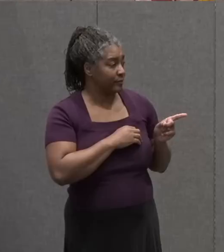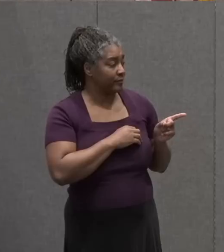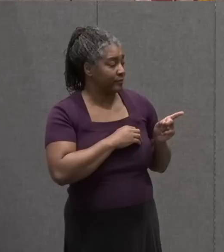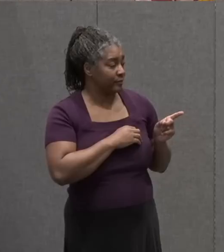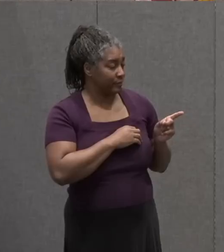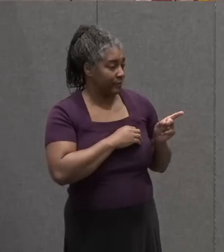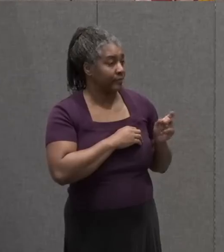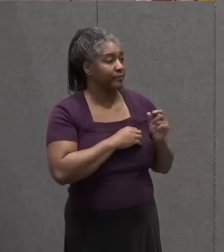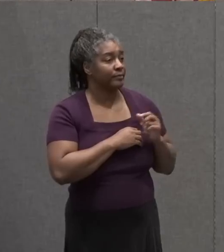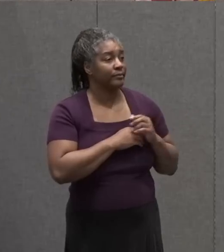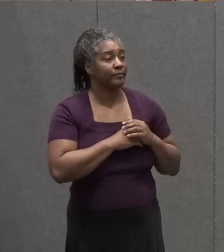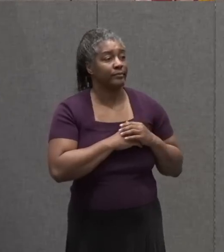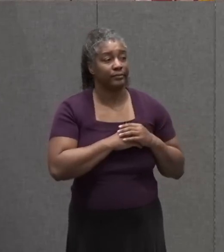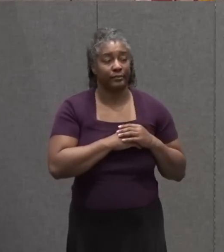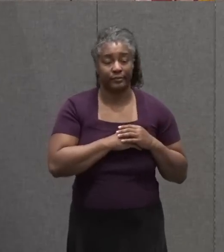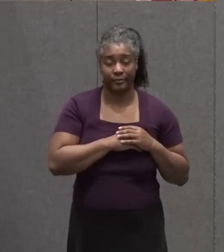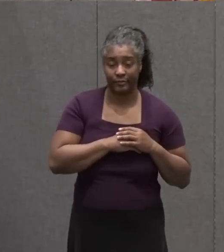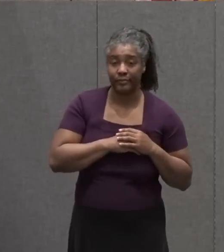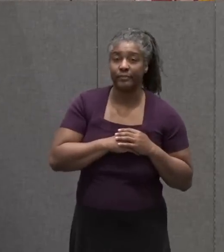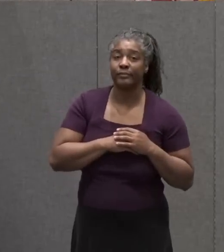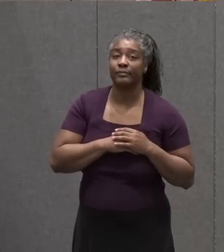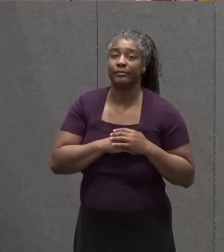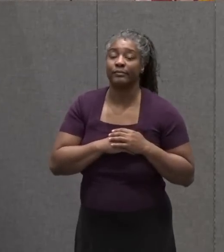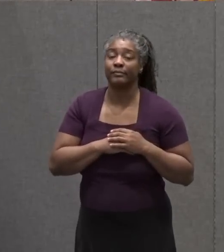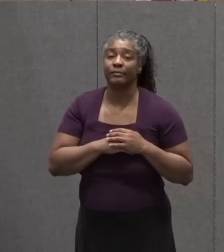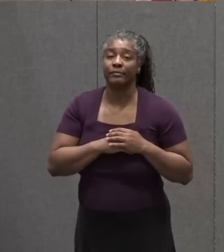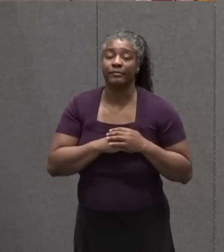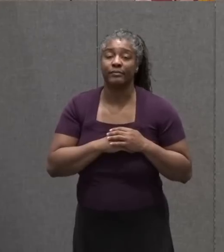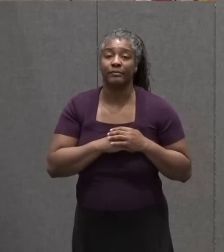Okay, next I'm going to put these things in a bag